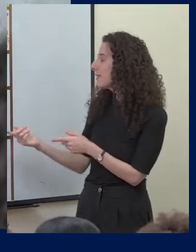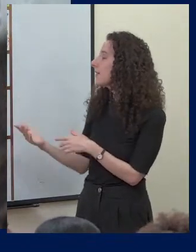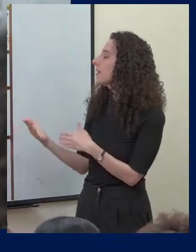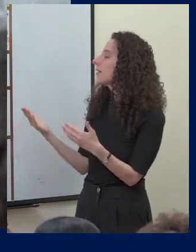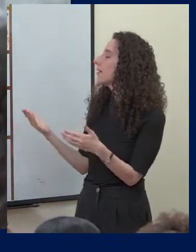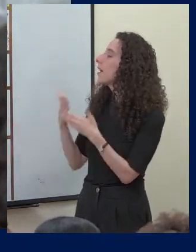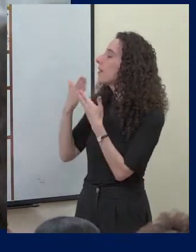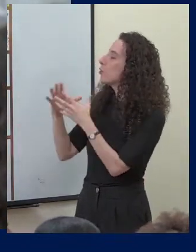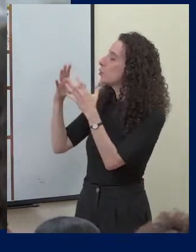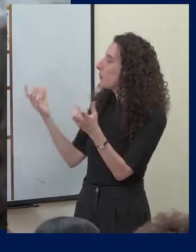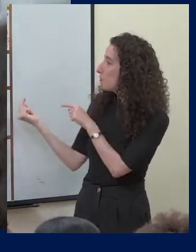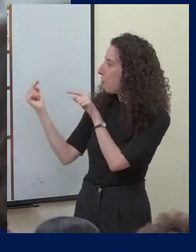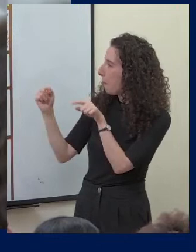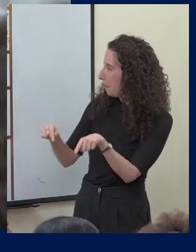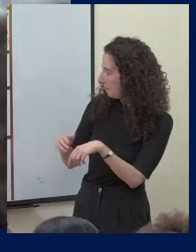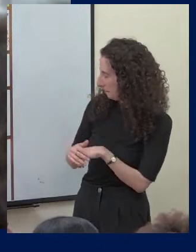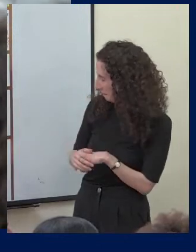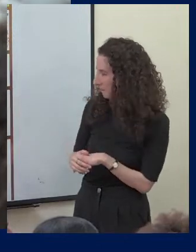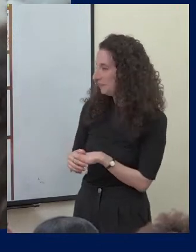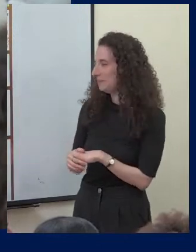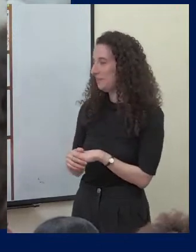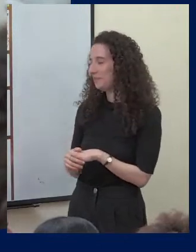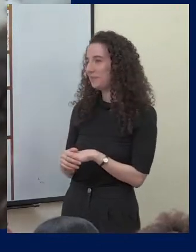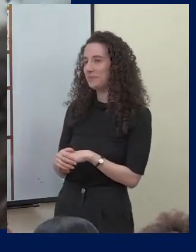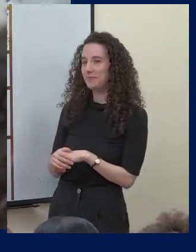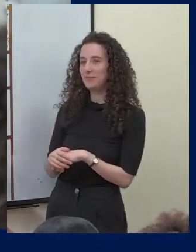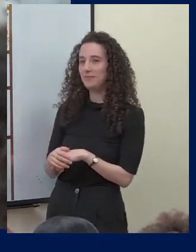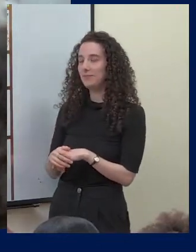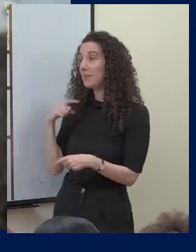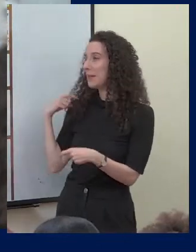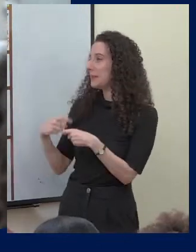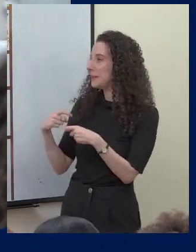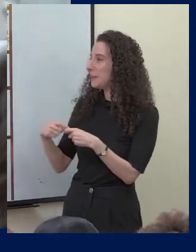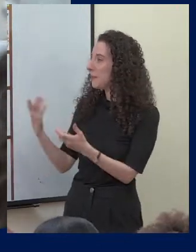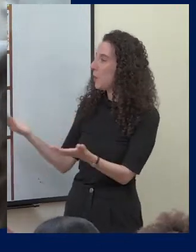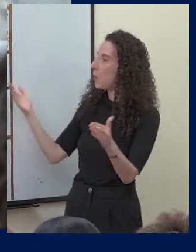Welcome to our house.